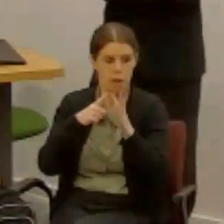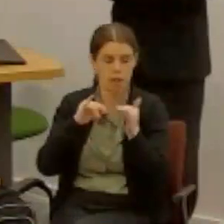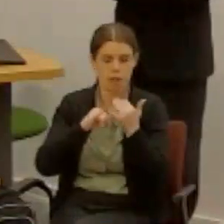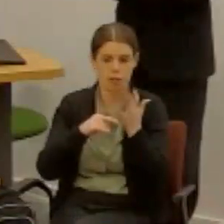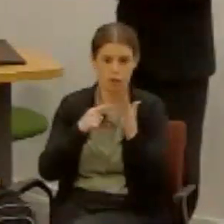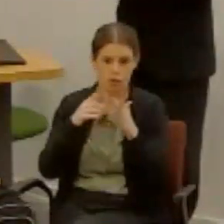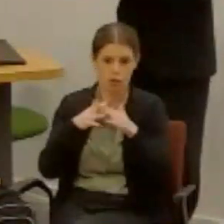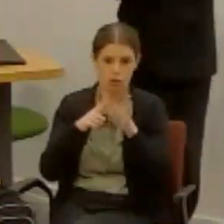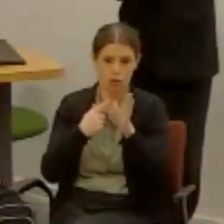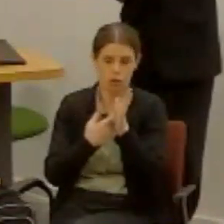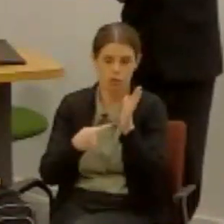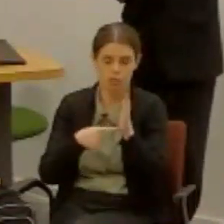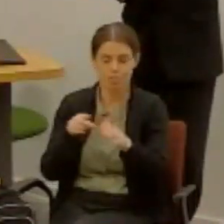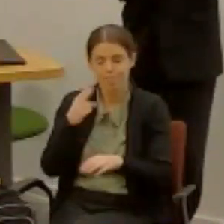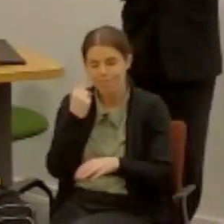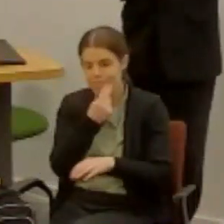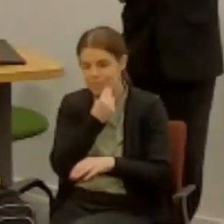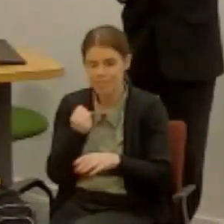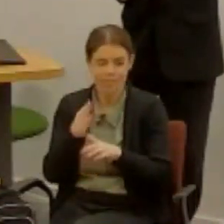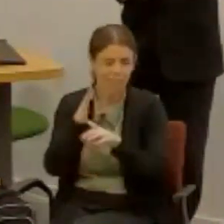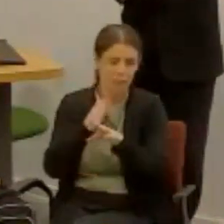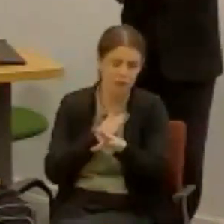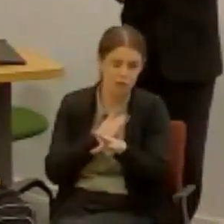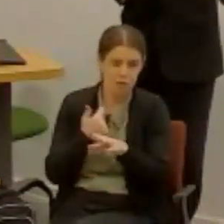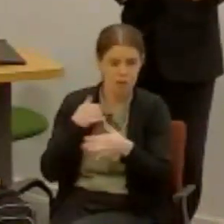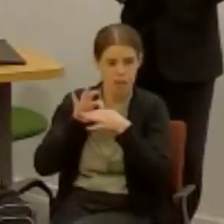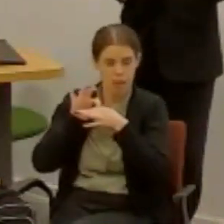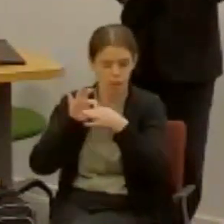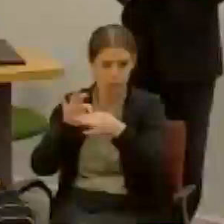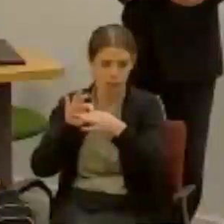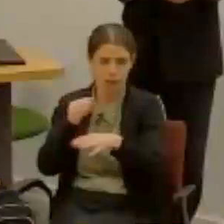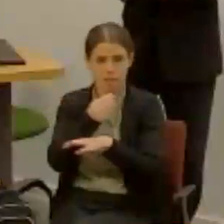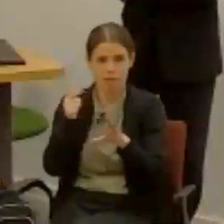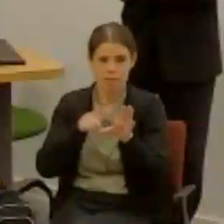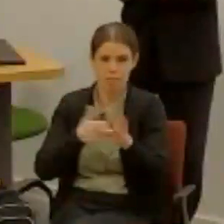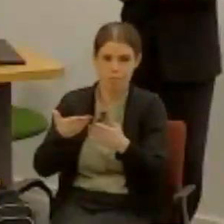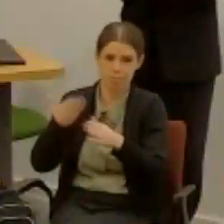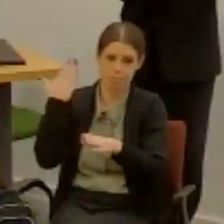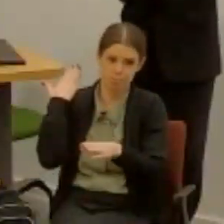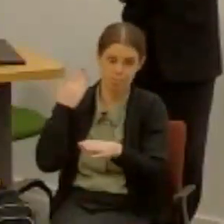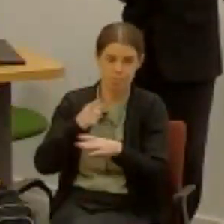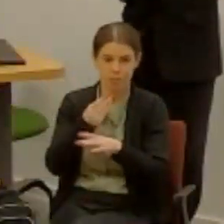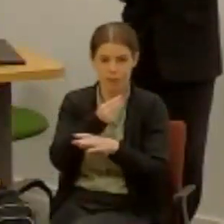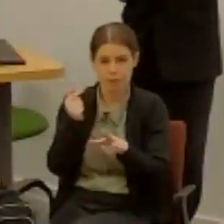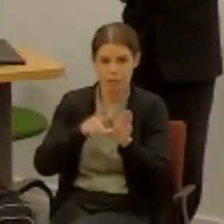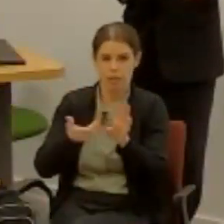So, a nice story from interacts with Willie your now is a couple of years ago, we're at